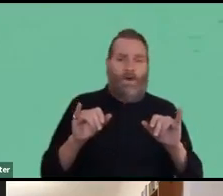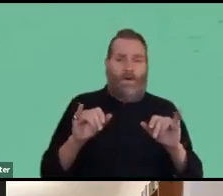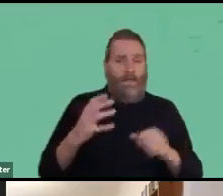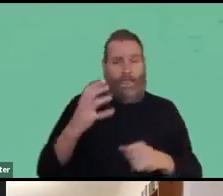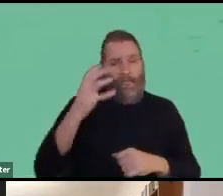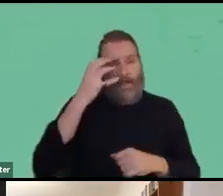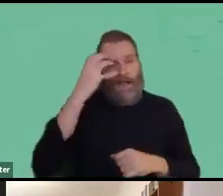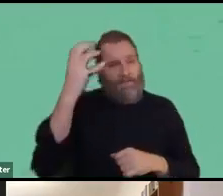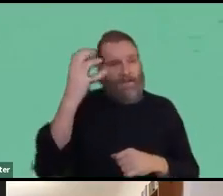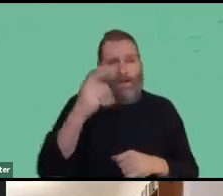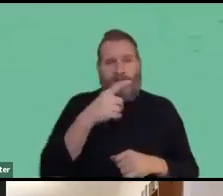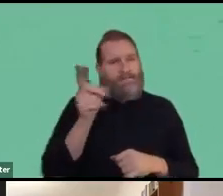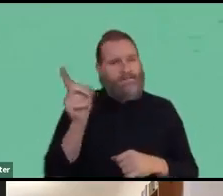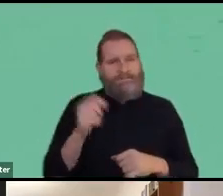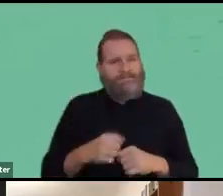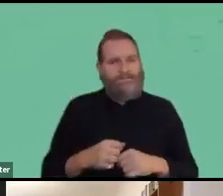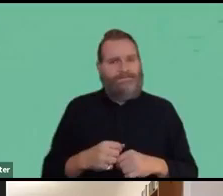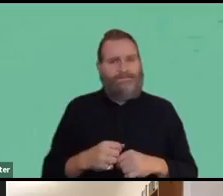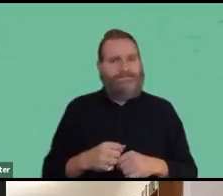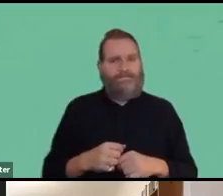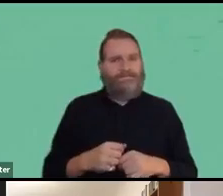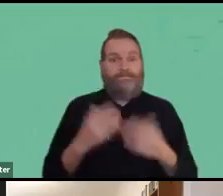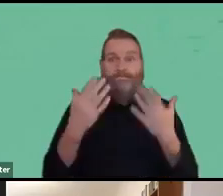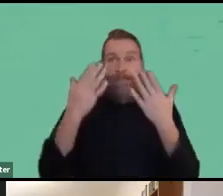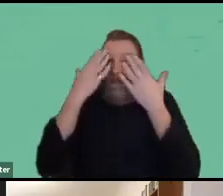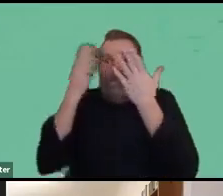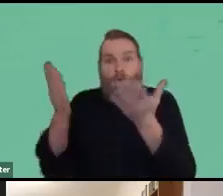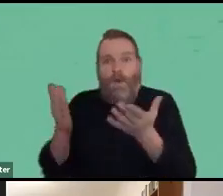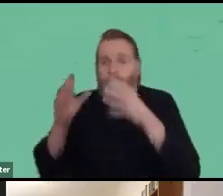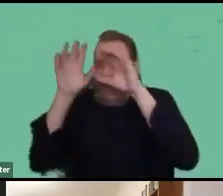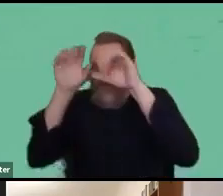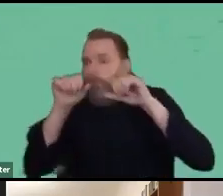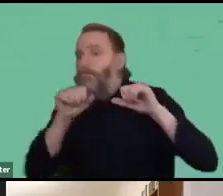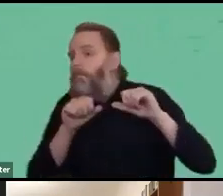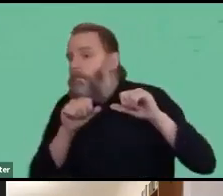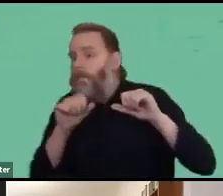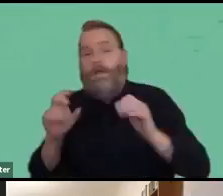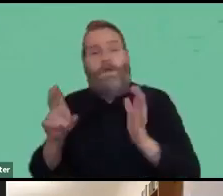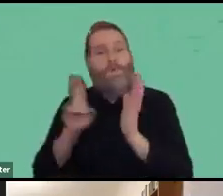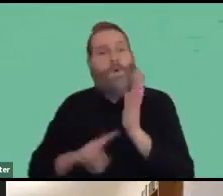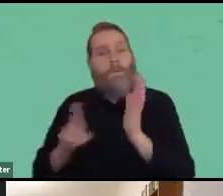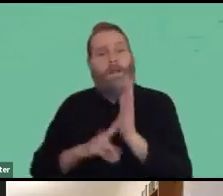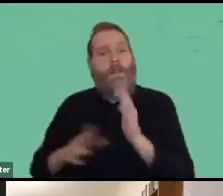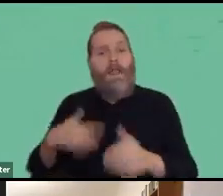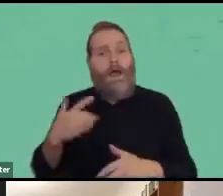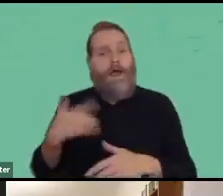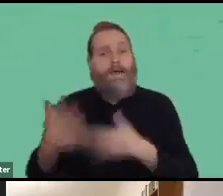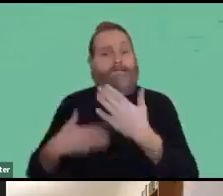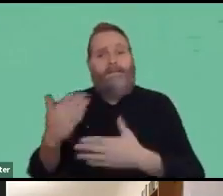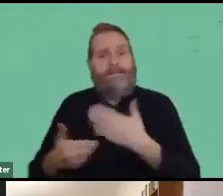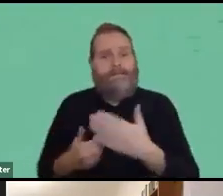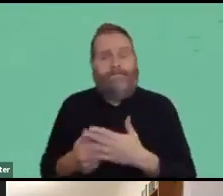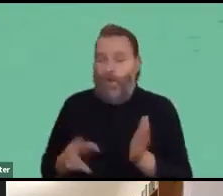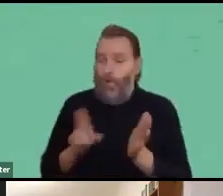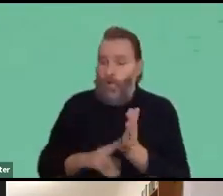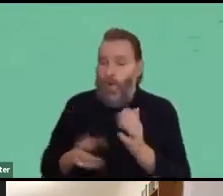don't know what it's like to just have ordinary working lives on ordinary incomes on low pay